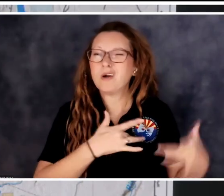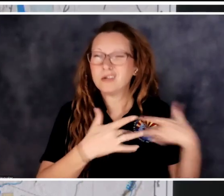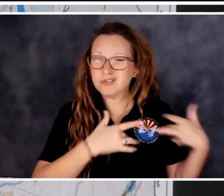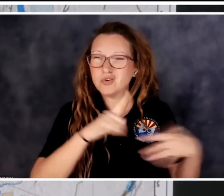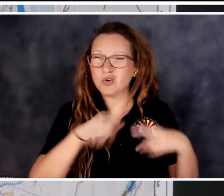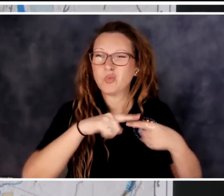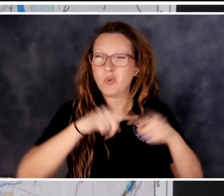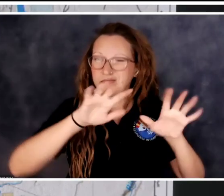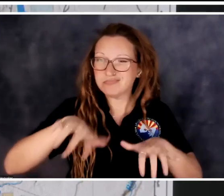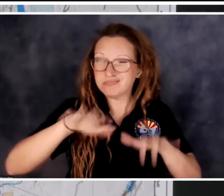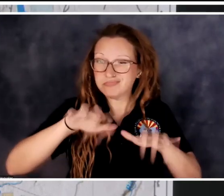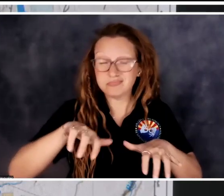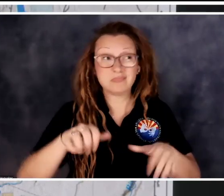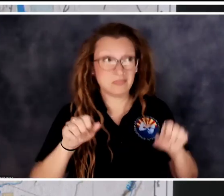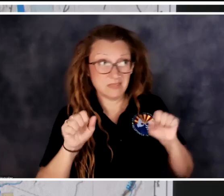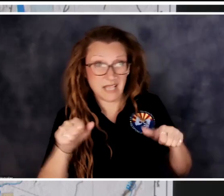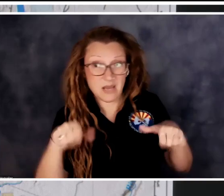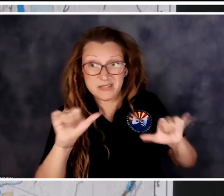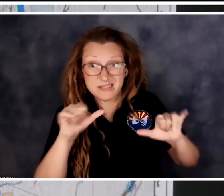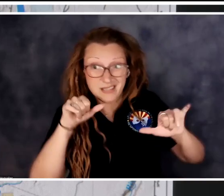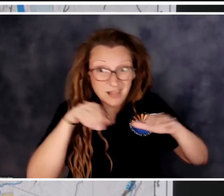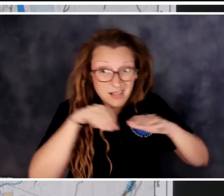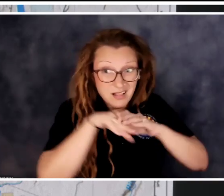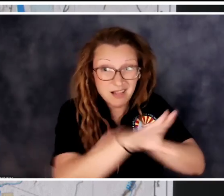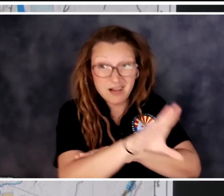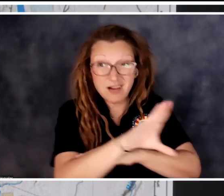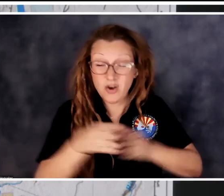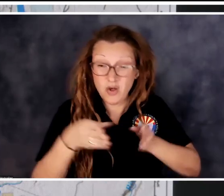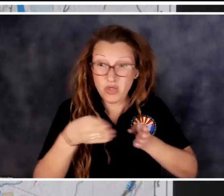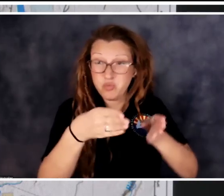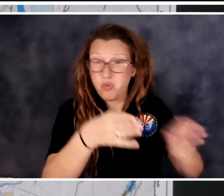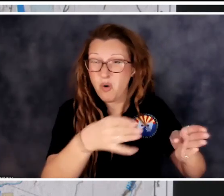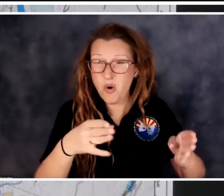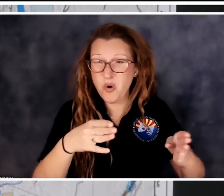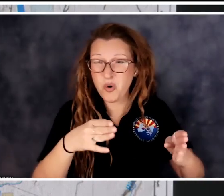One of our concerns when we do see significant precipitation is can we get into those areas?